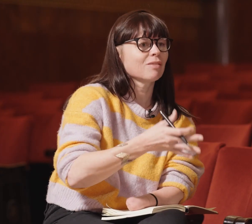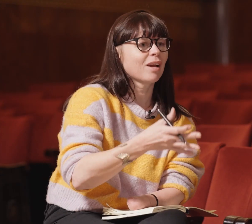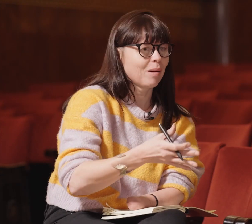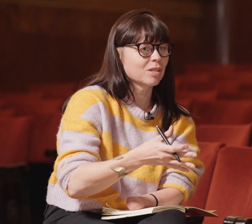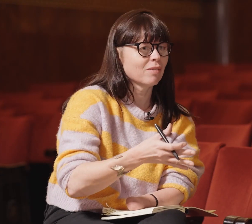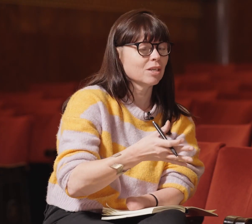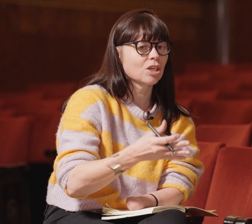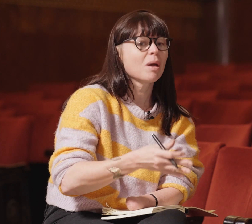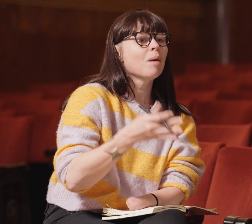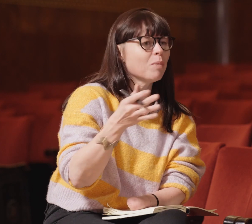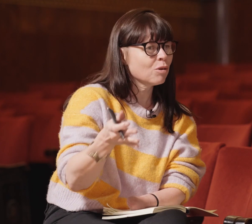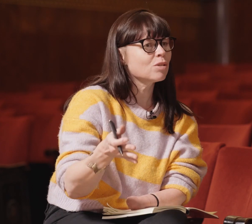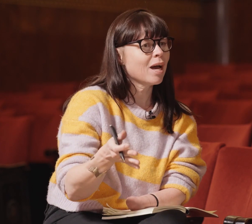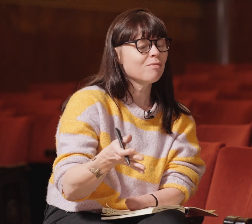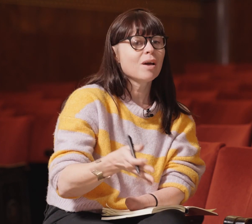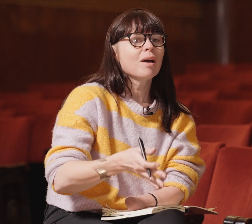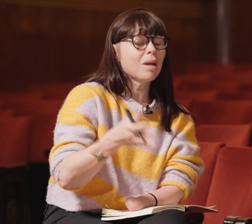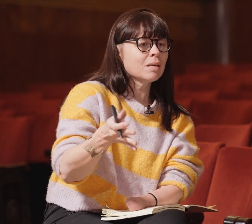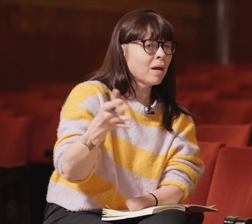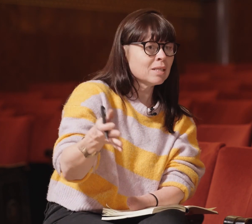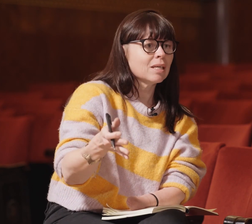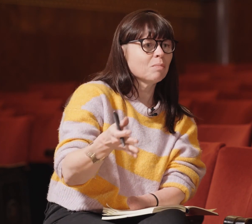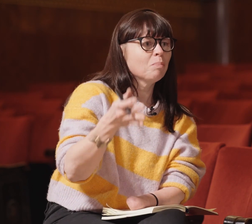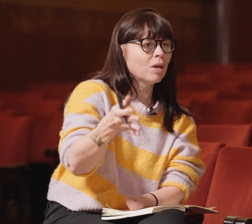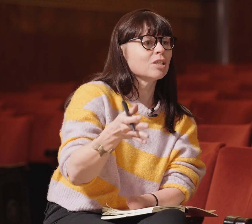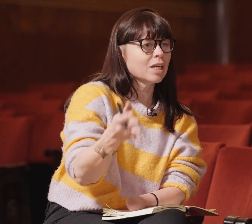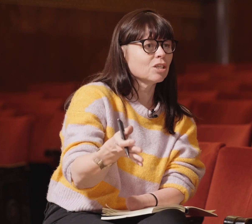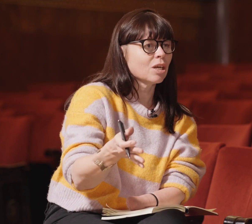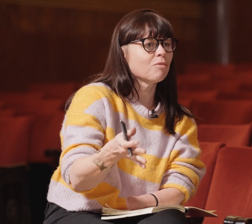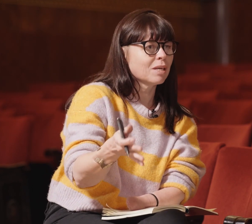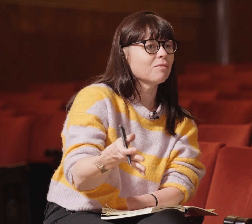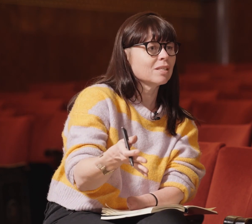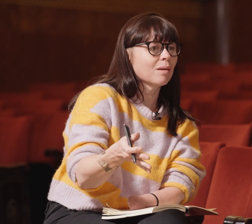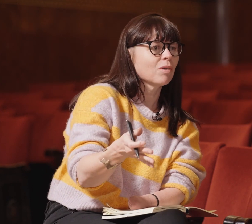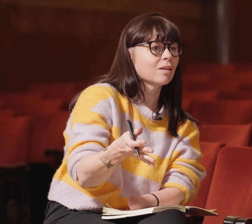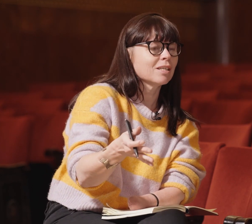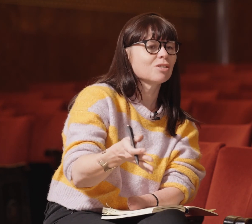and collaborative leadership, but we can also have bloody-minded, bullish leadership from deaf and disabled artists,